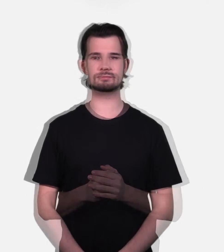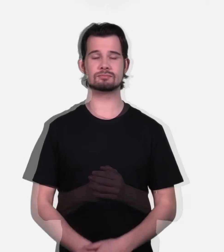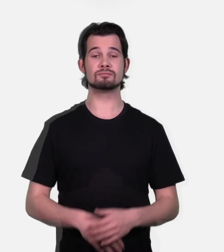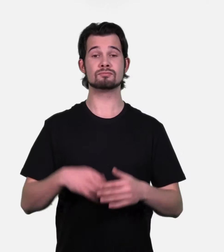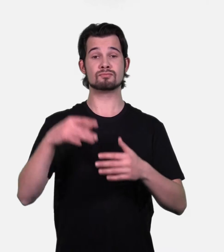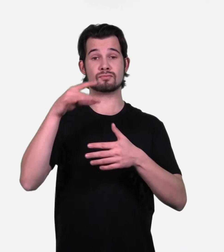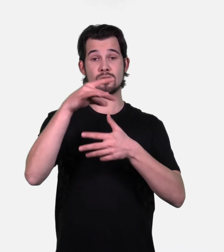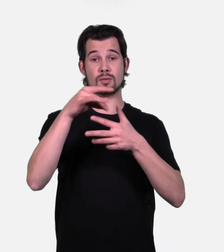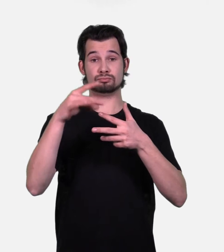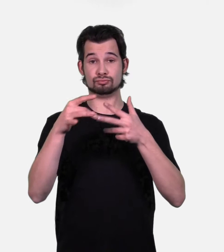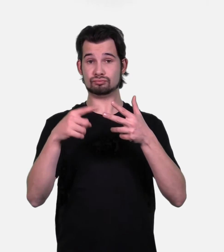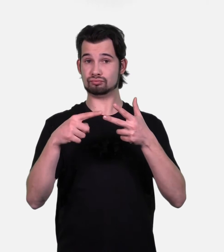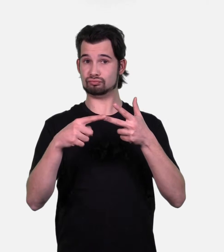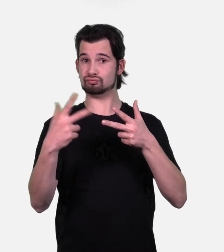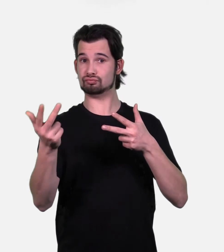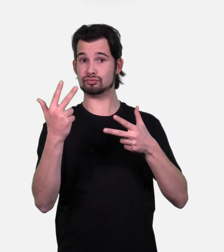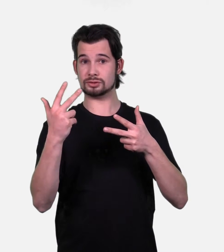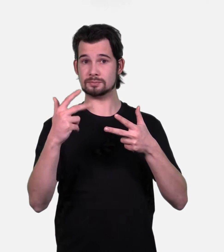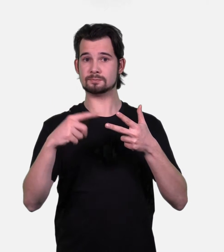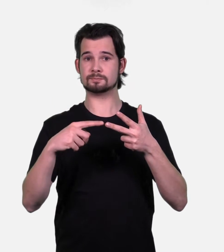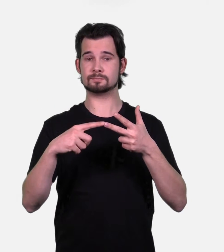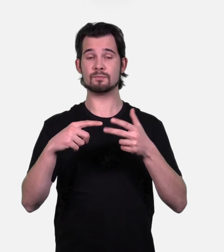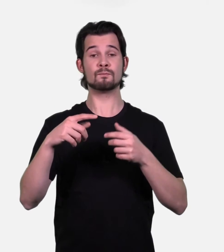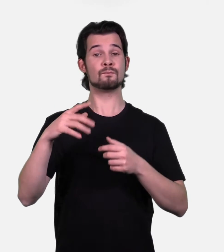Option 3: Formal adjudication